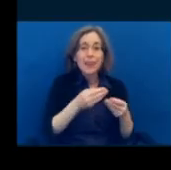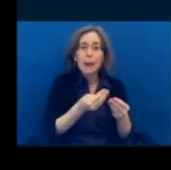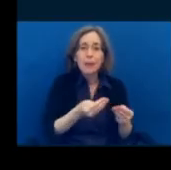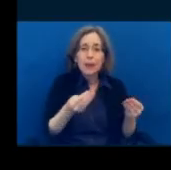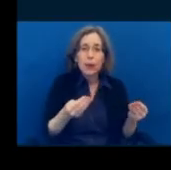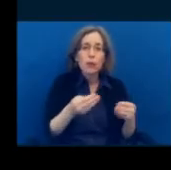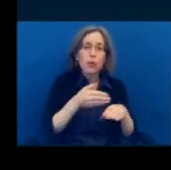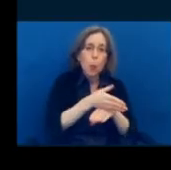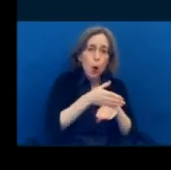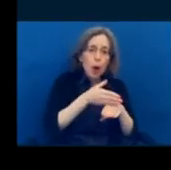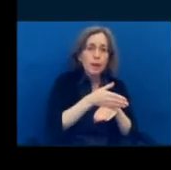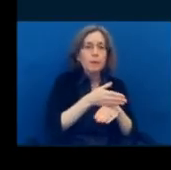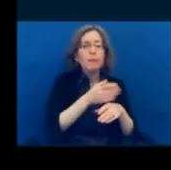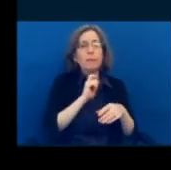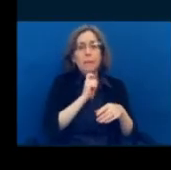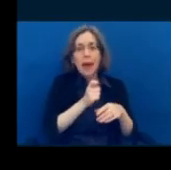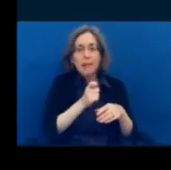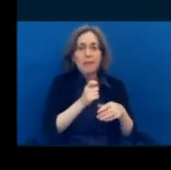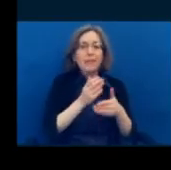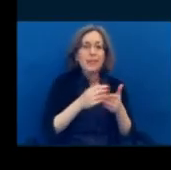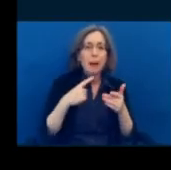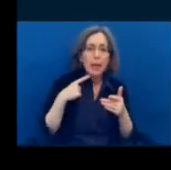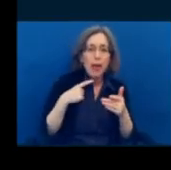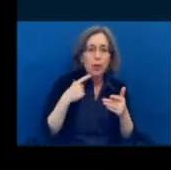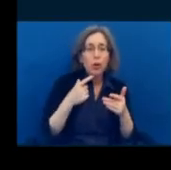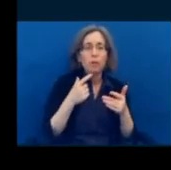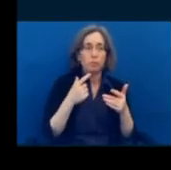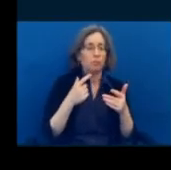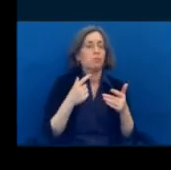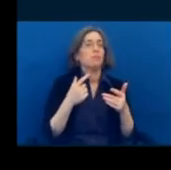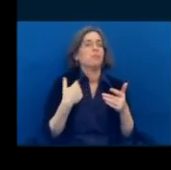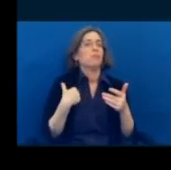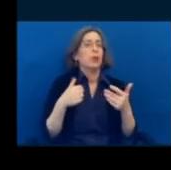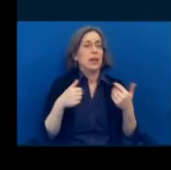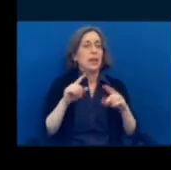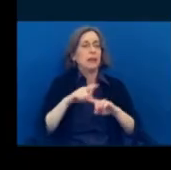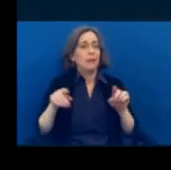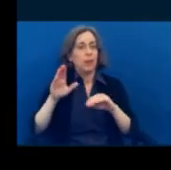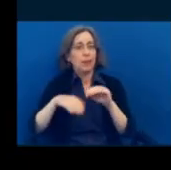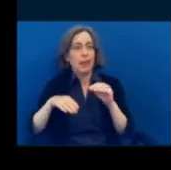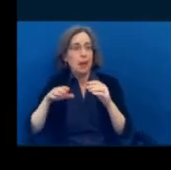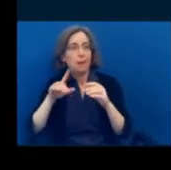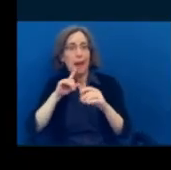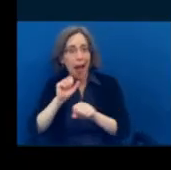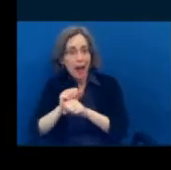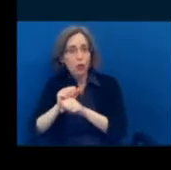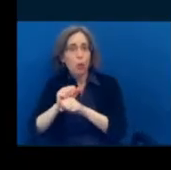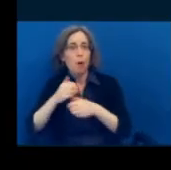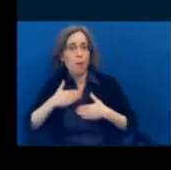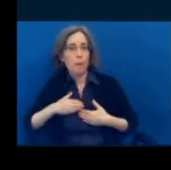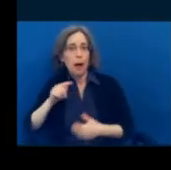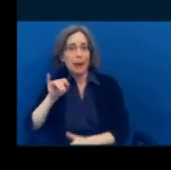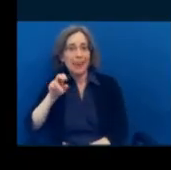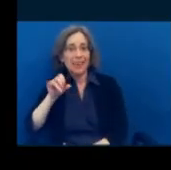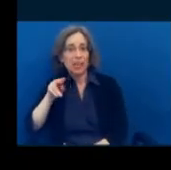SOME LEATHER ARE A FAR CRY FROM THE TISSUES OF THE BODY. I WOULD SAY THAT GAPING MATALIC RING OF A VARMIS BEGINNA OFFERS